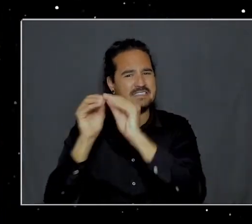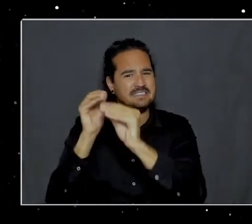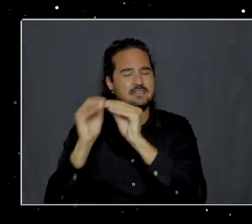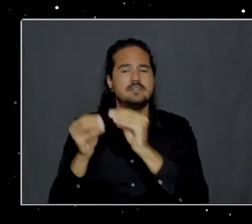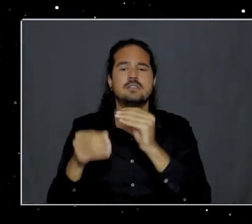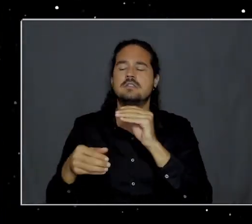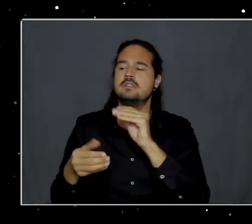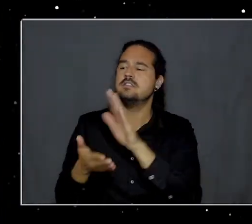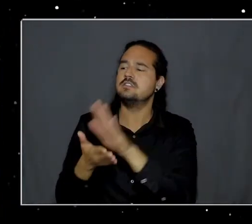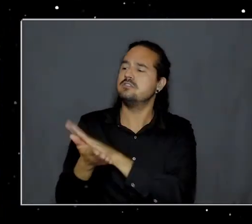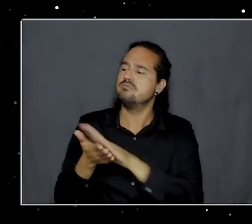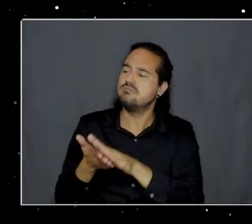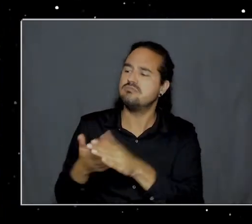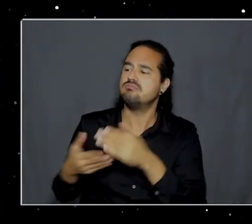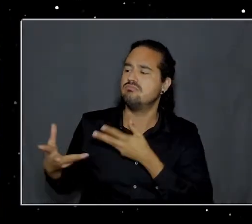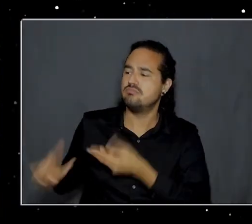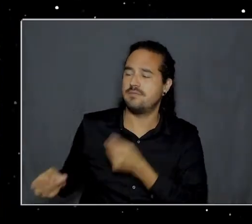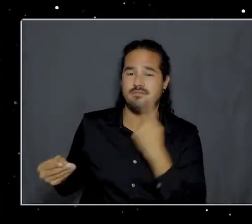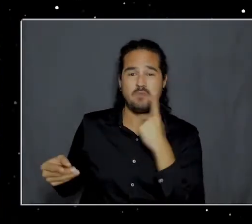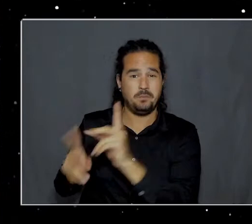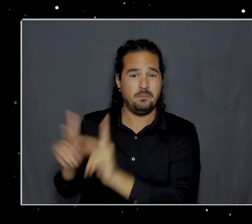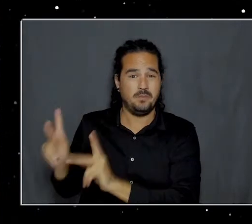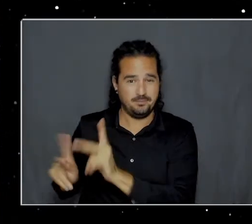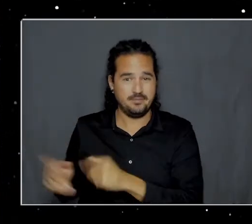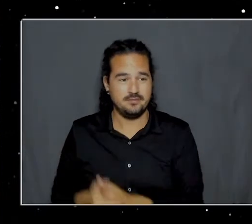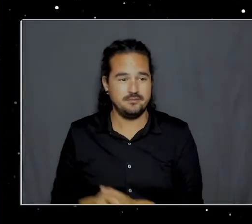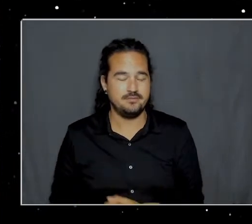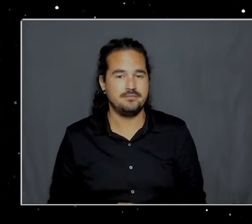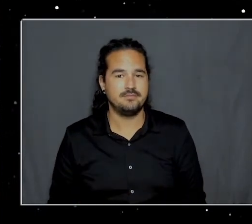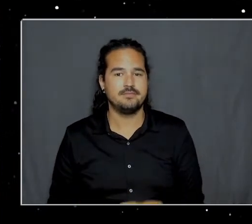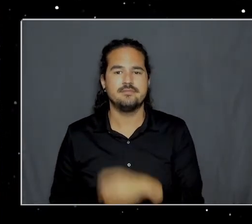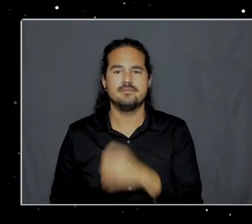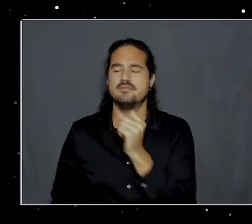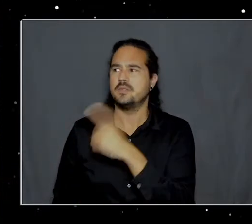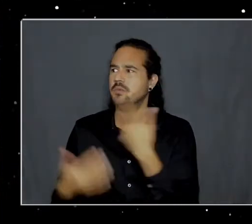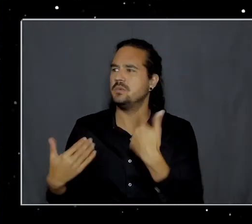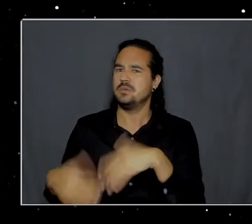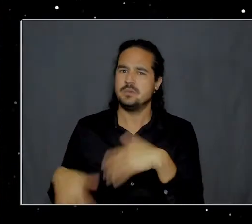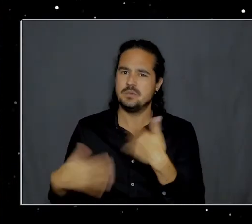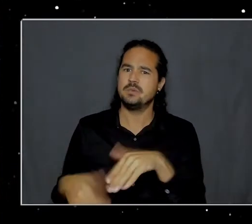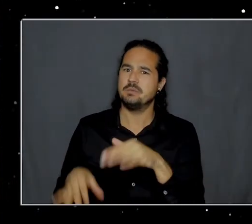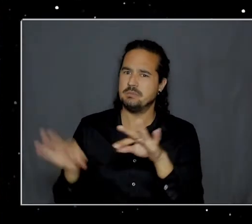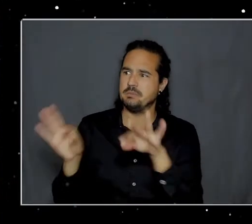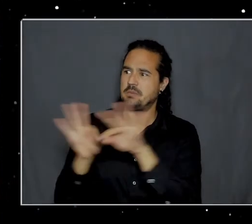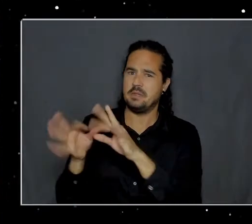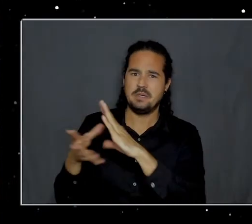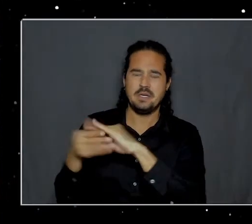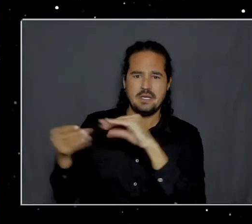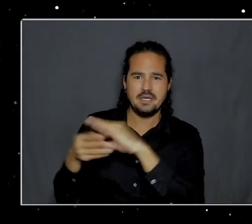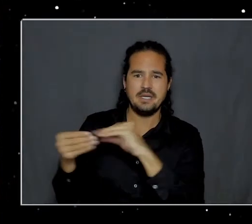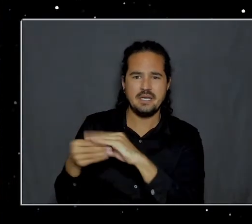OUR PEOPLE. MICHELE STORMS: THAT IS SUCH A POWERFUL AND